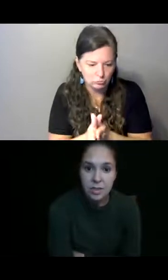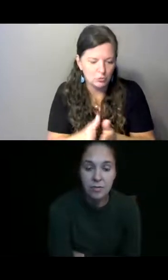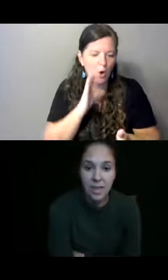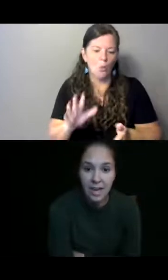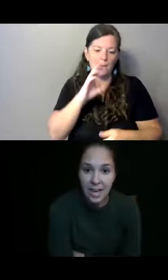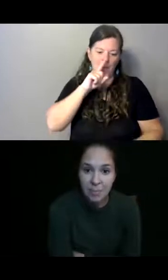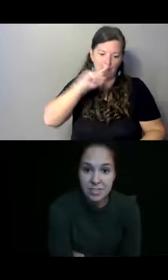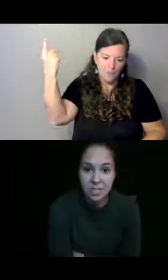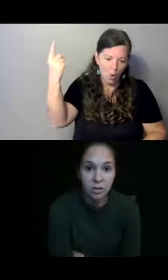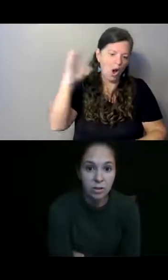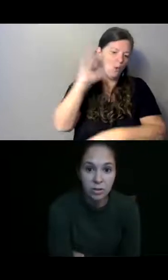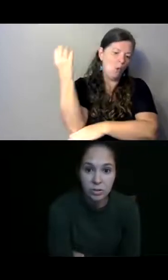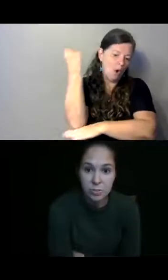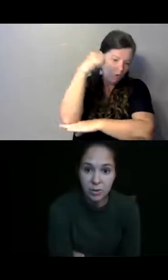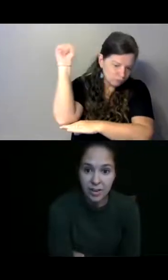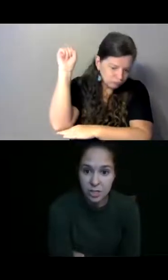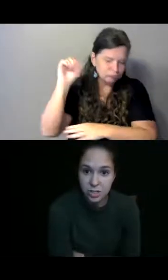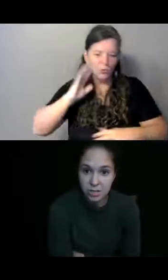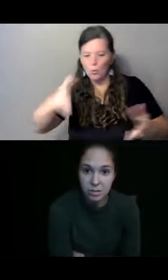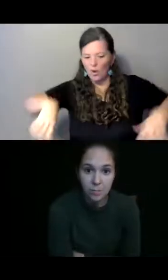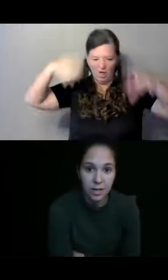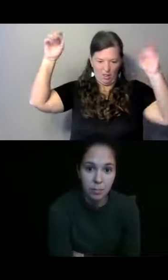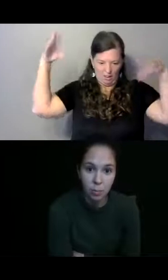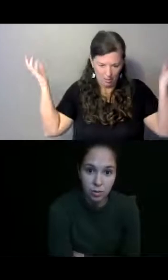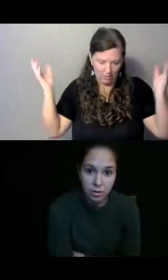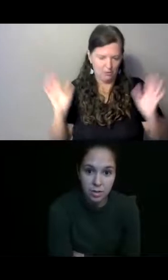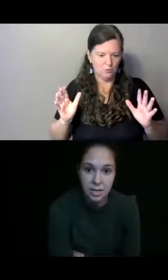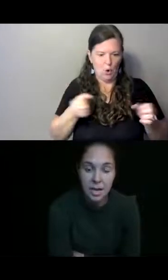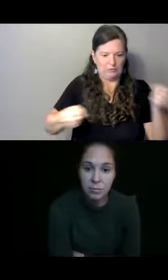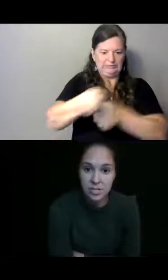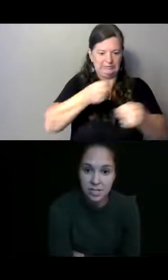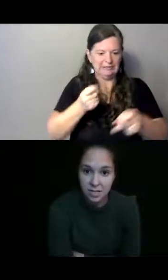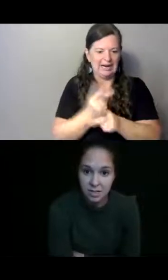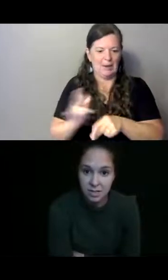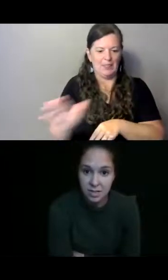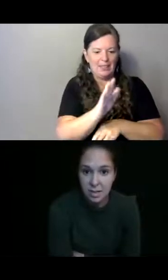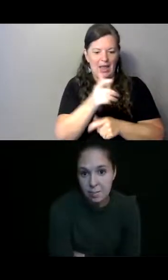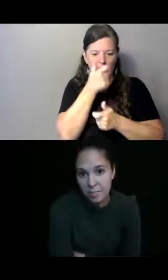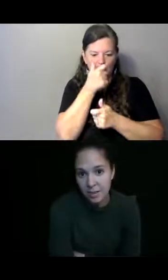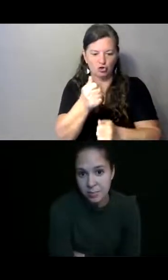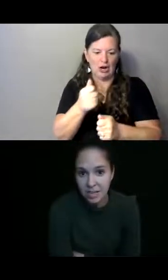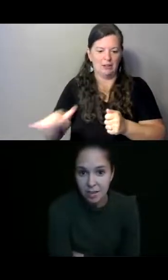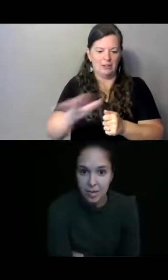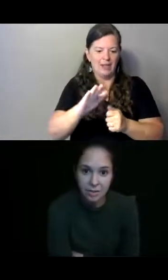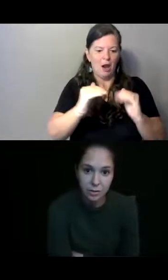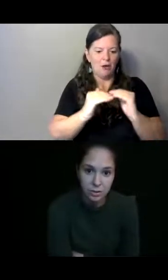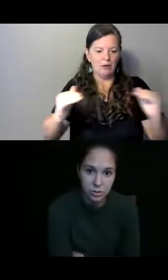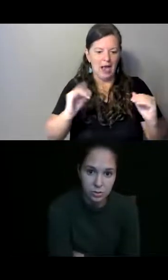If that happens, they'll lose motivation. They'll become bored and resistant and possibly have behavior issues.